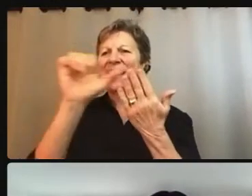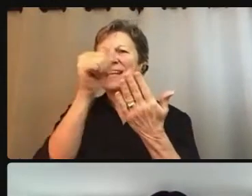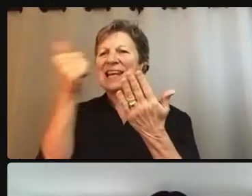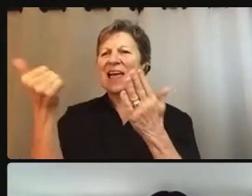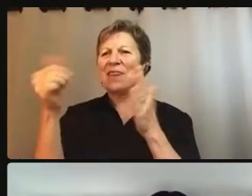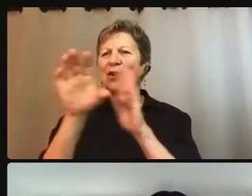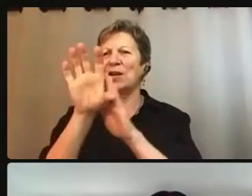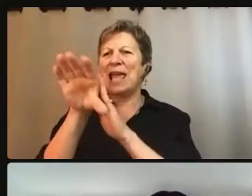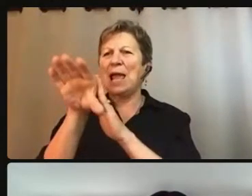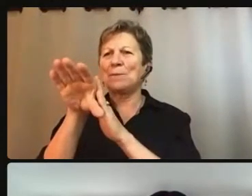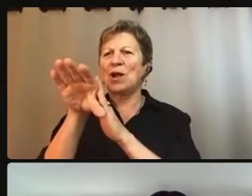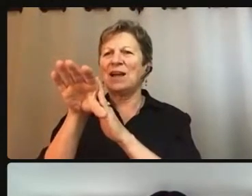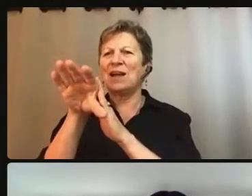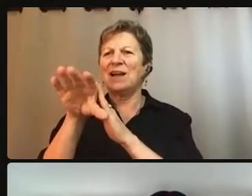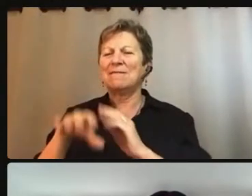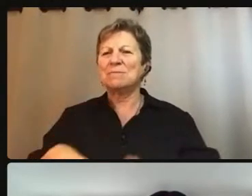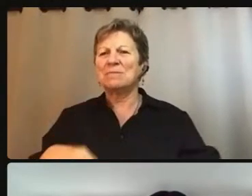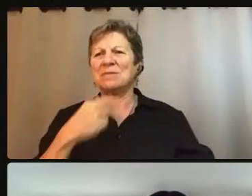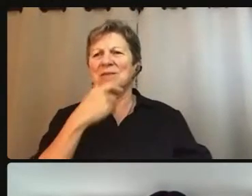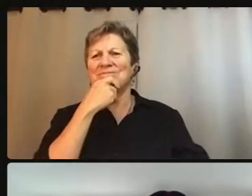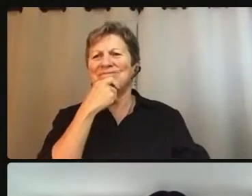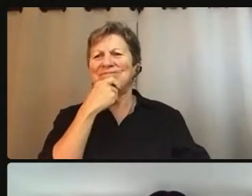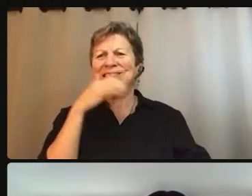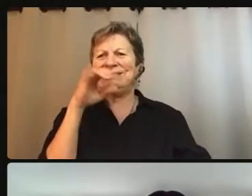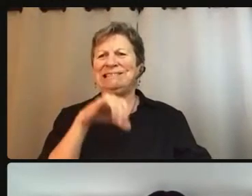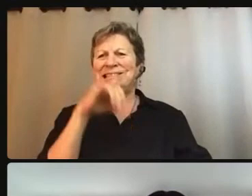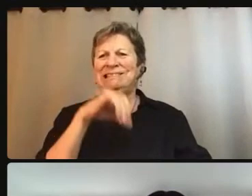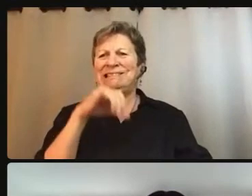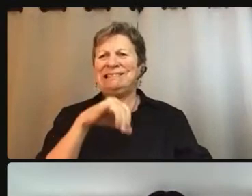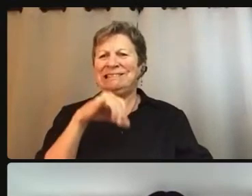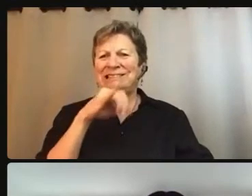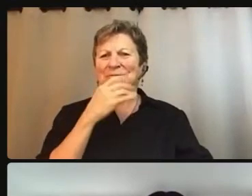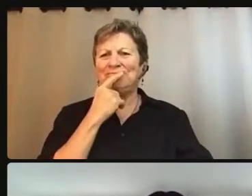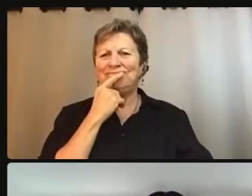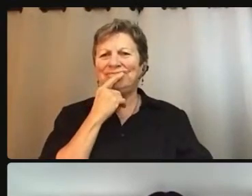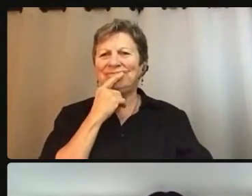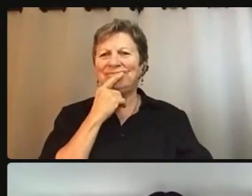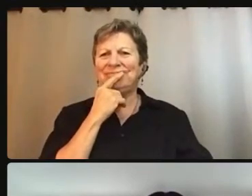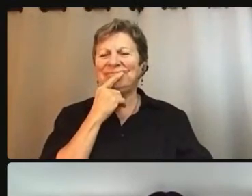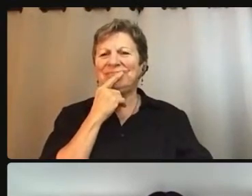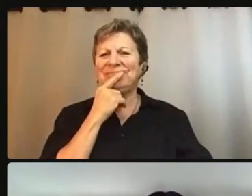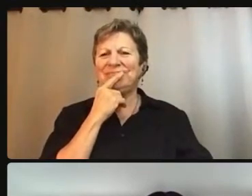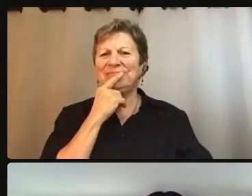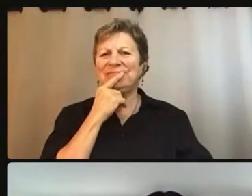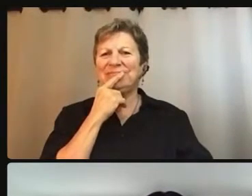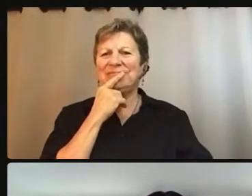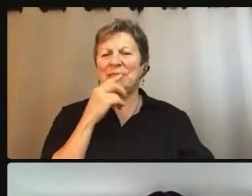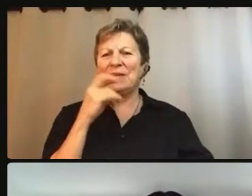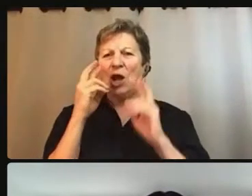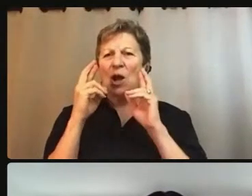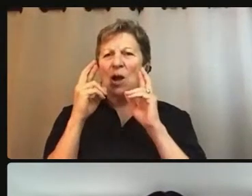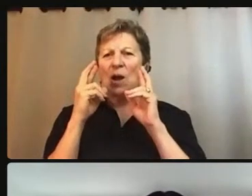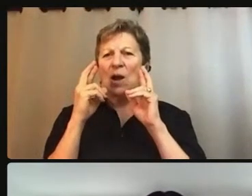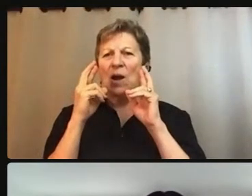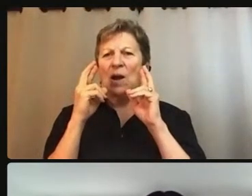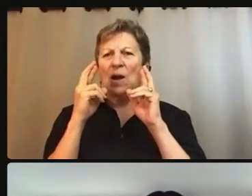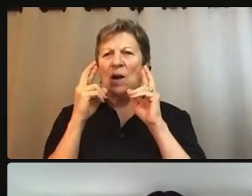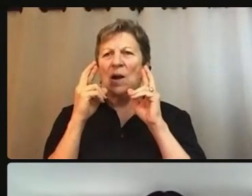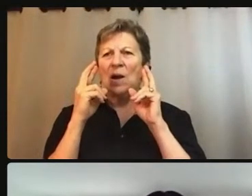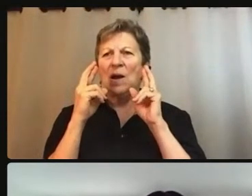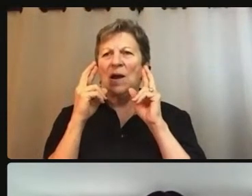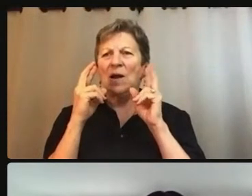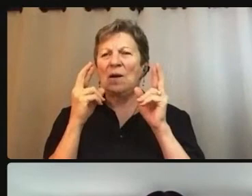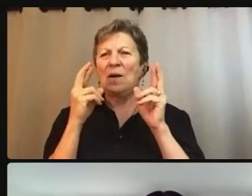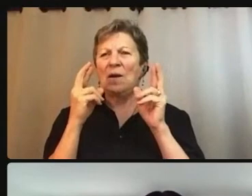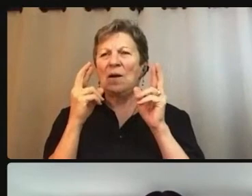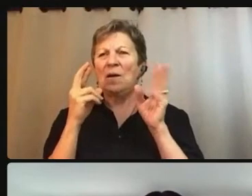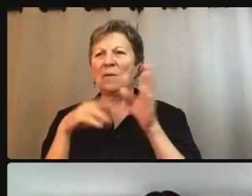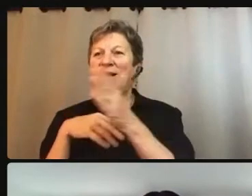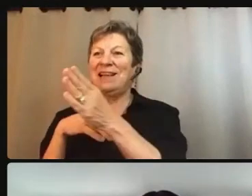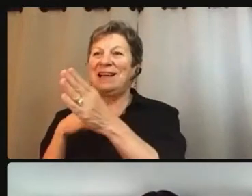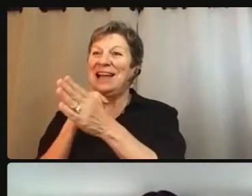THE VIDEO CAMERA.